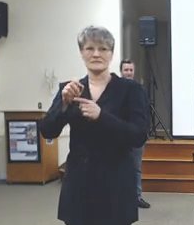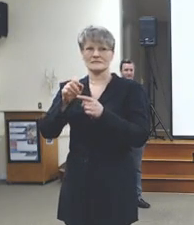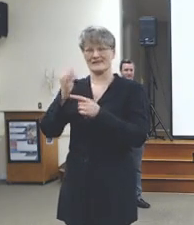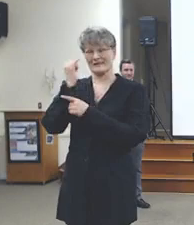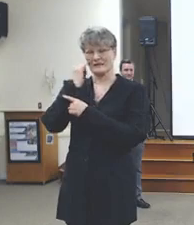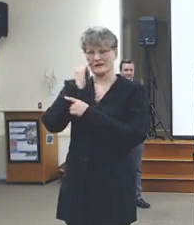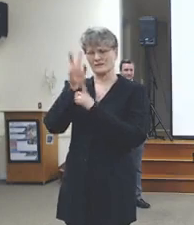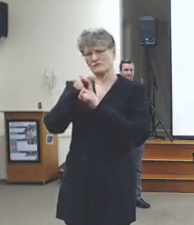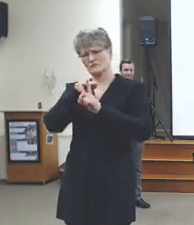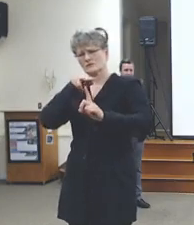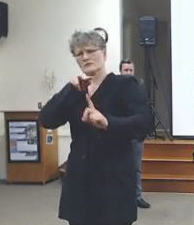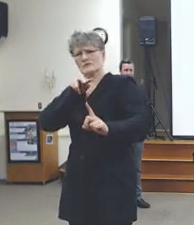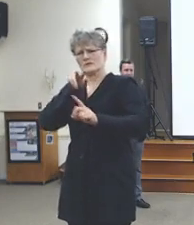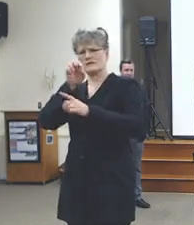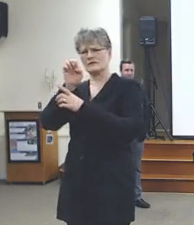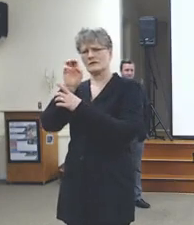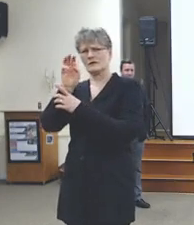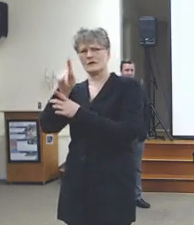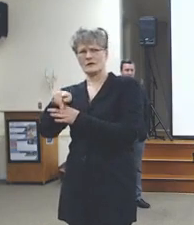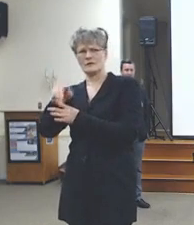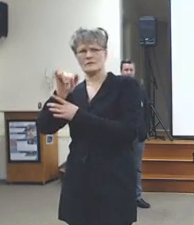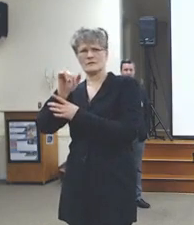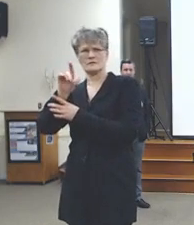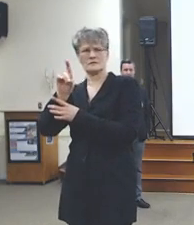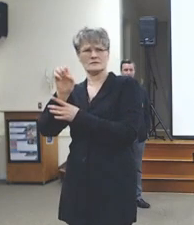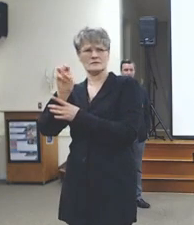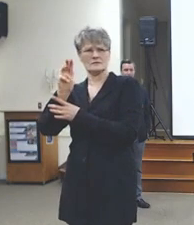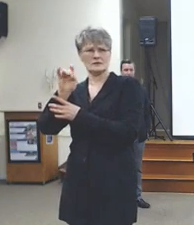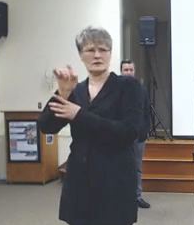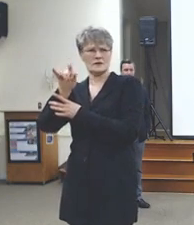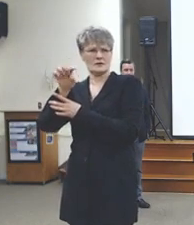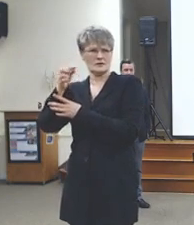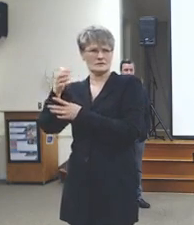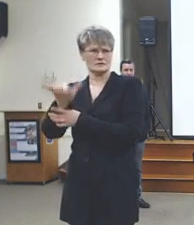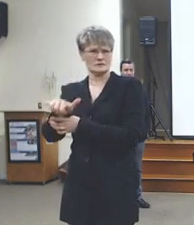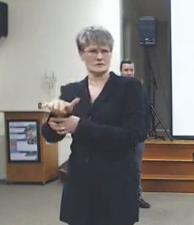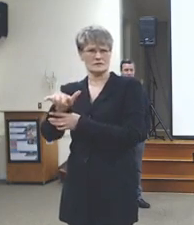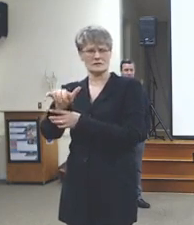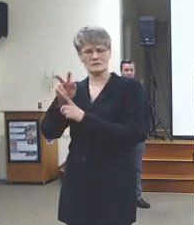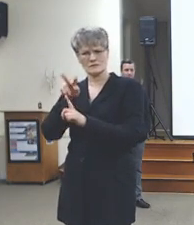point of view, how many cases would there have to be before you'd be able to